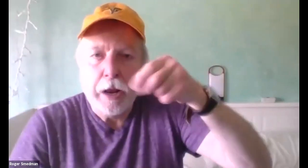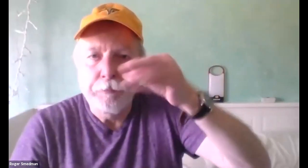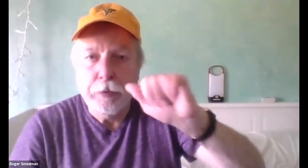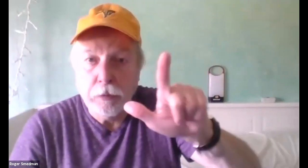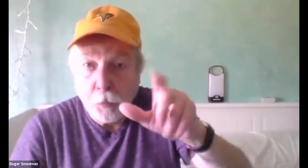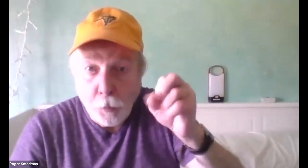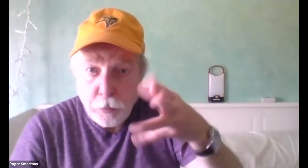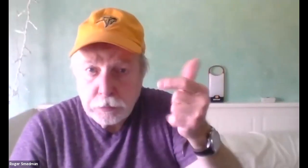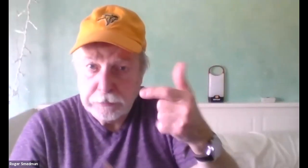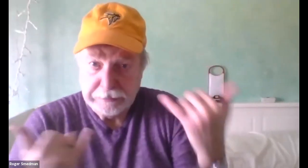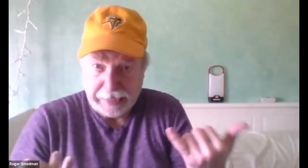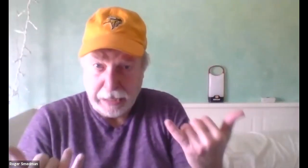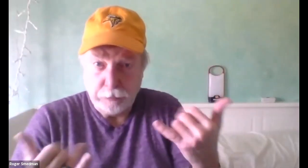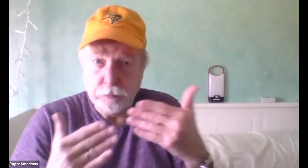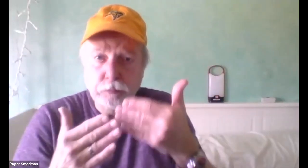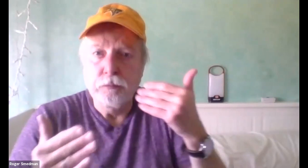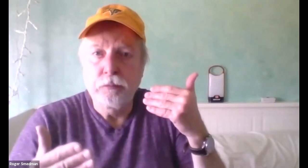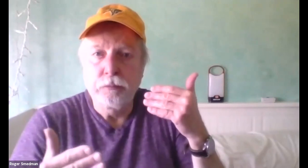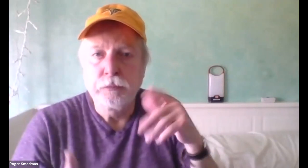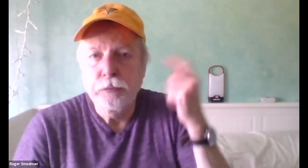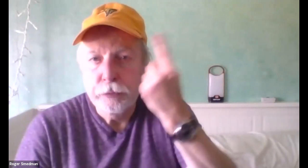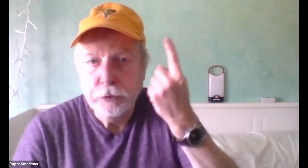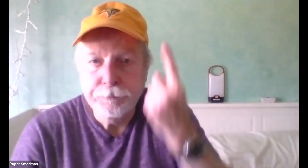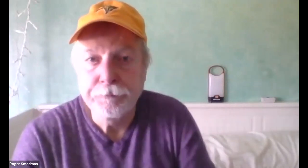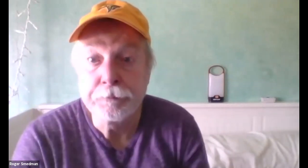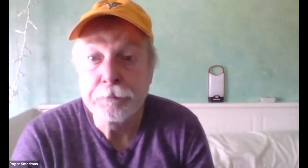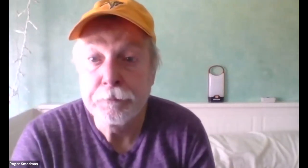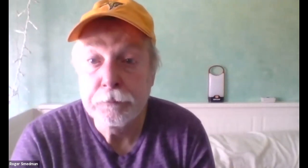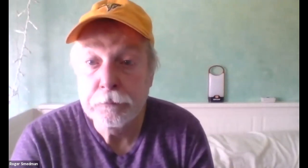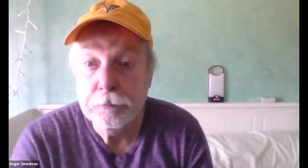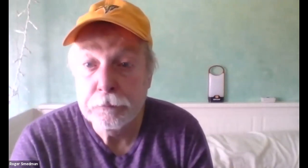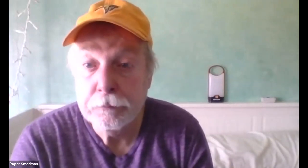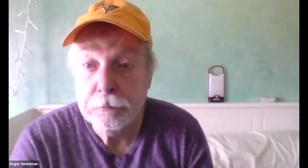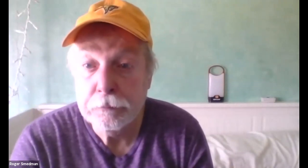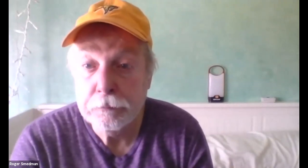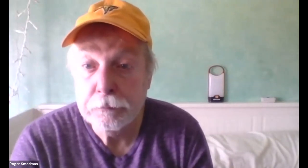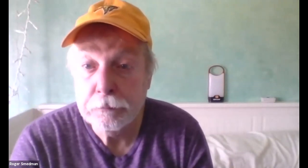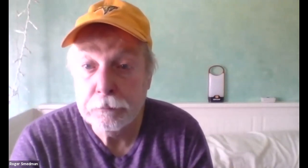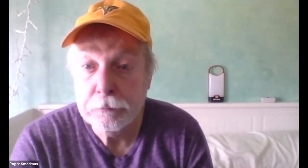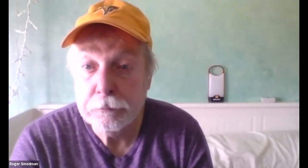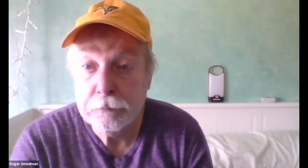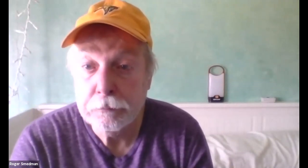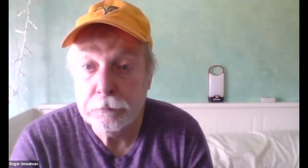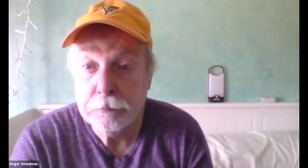Yeah, what's the deadline or when does this need to be done by?